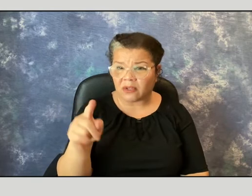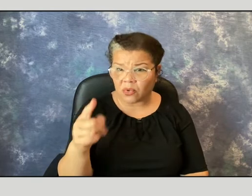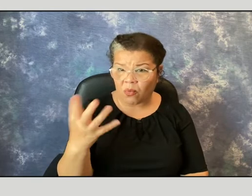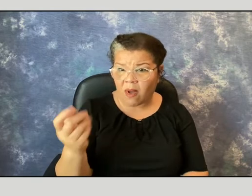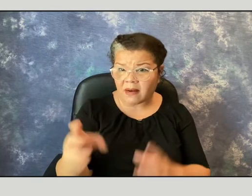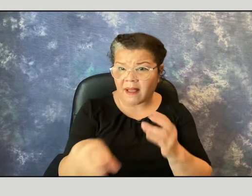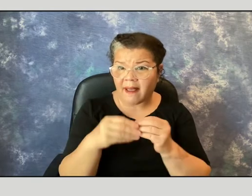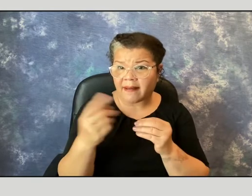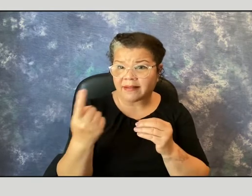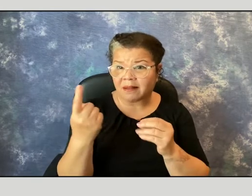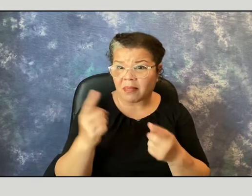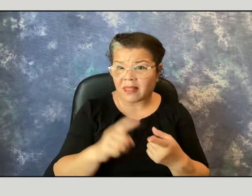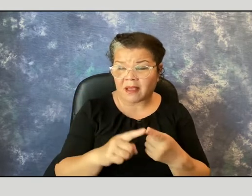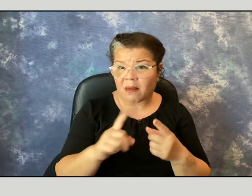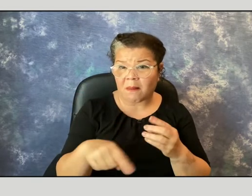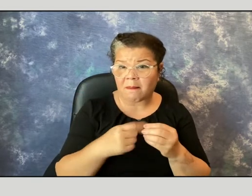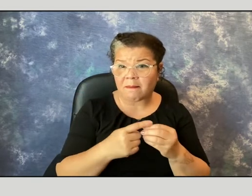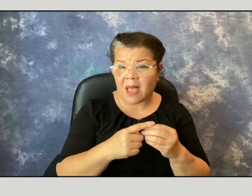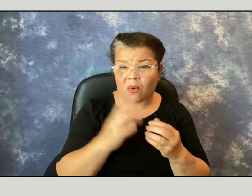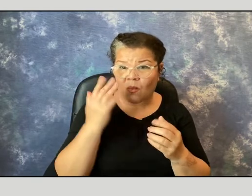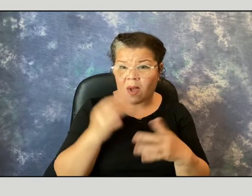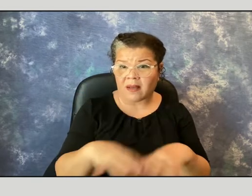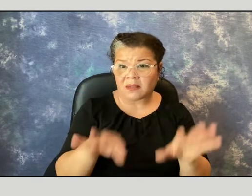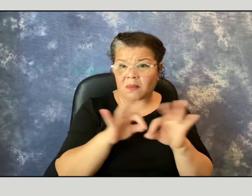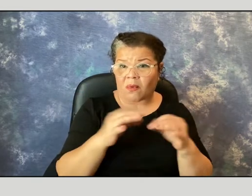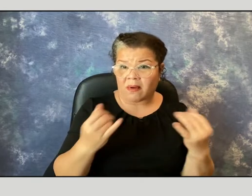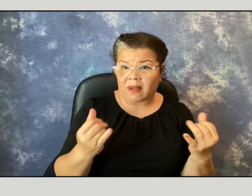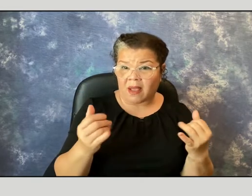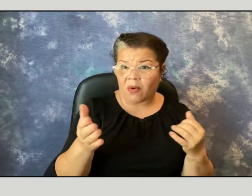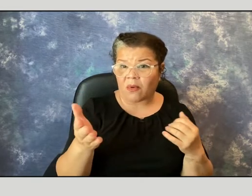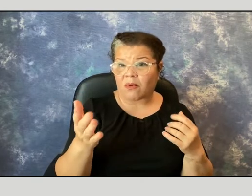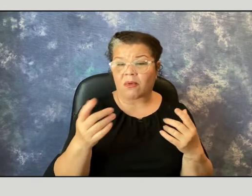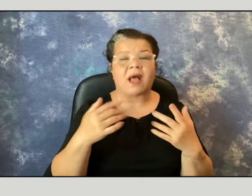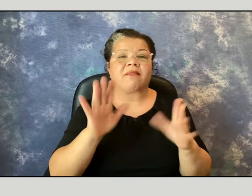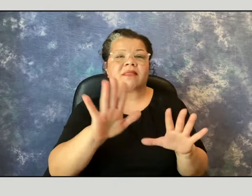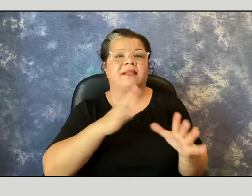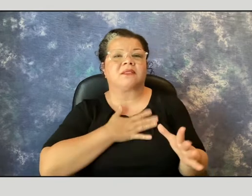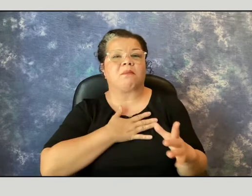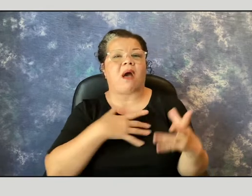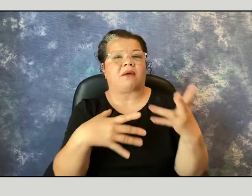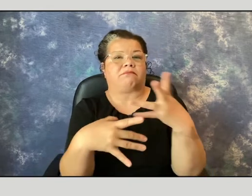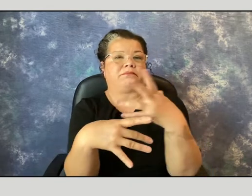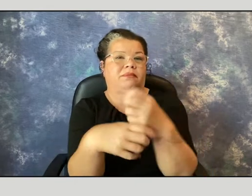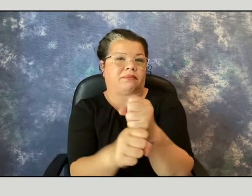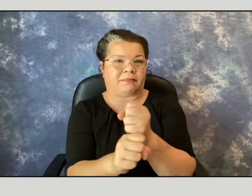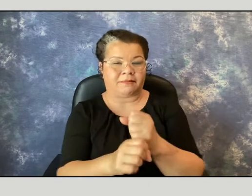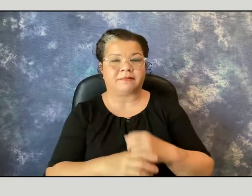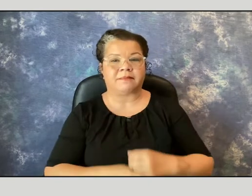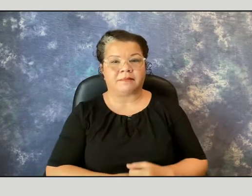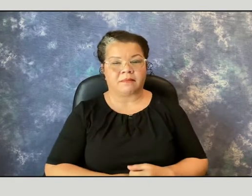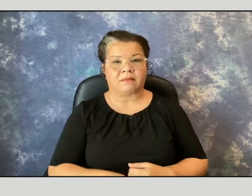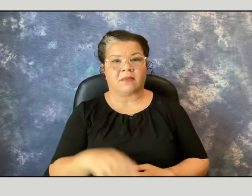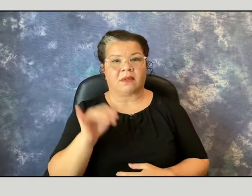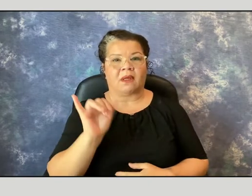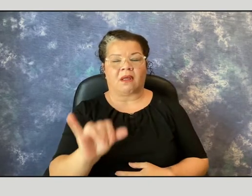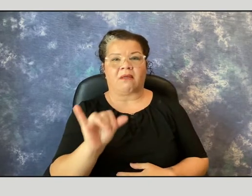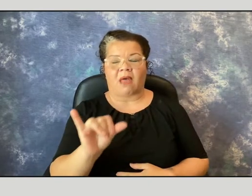but, yes, that is my nutshell. I hope I did it justice. That was perfect. Thank you.